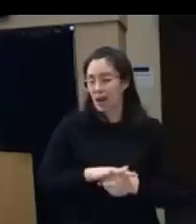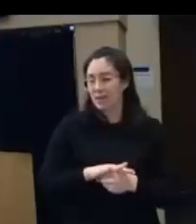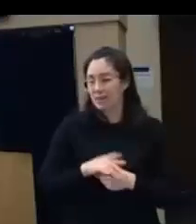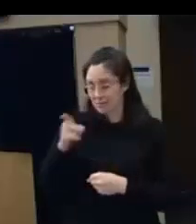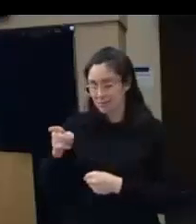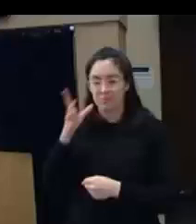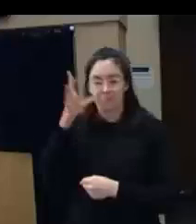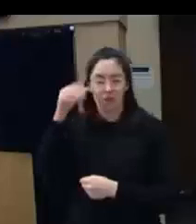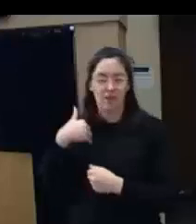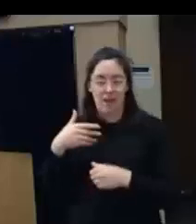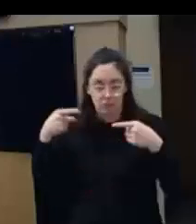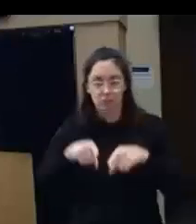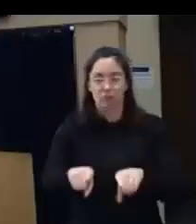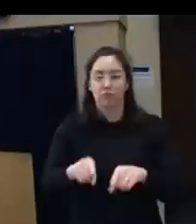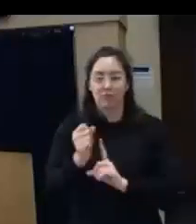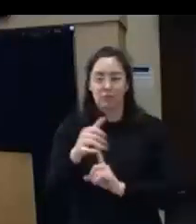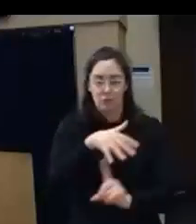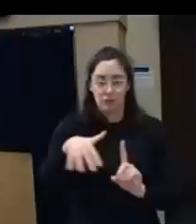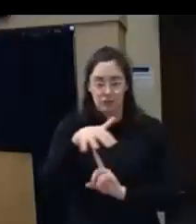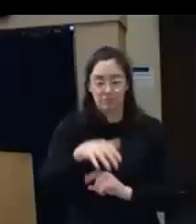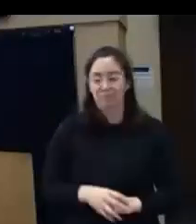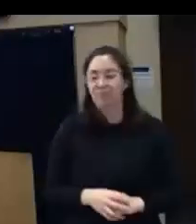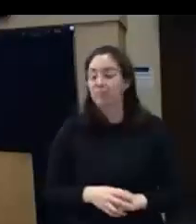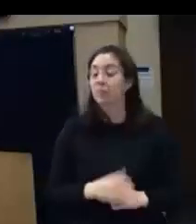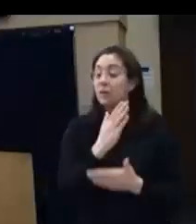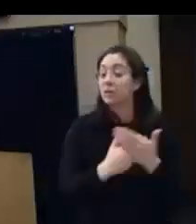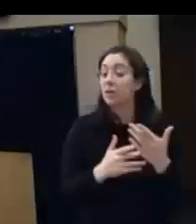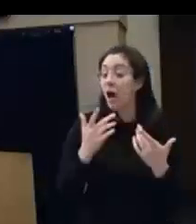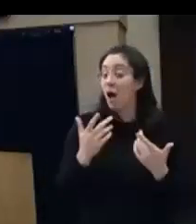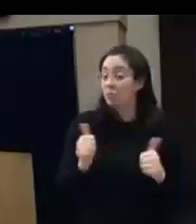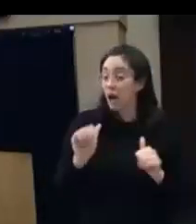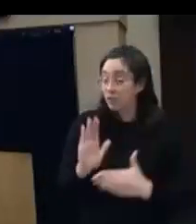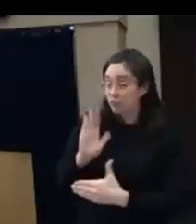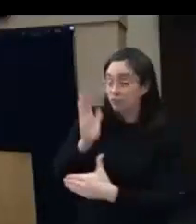setting we know it has sign ific outcomes there are some attempts to intervene even in the with